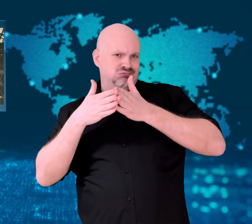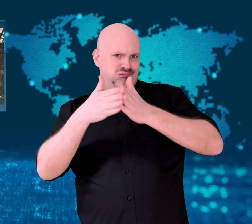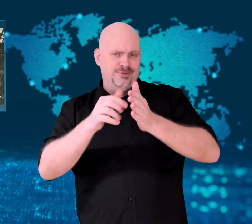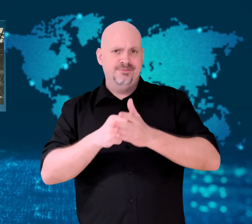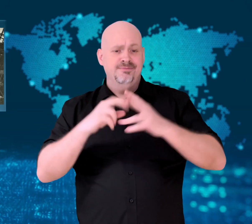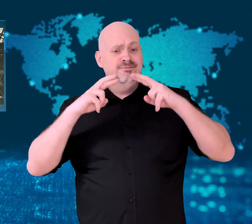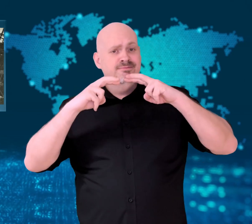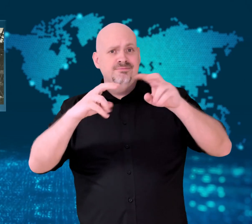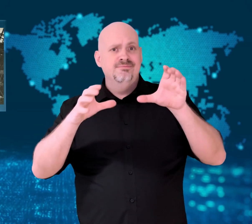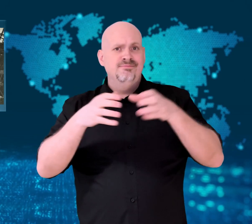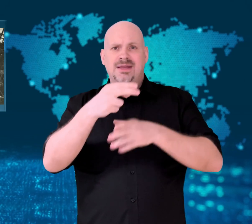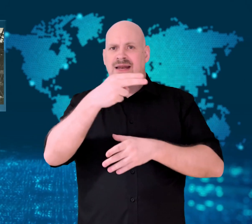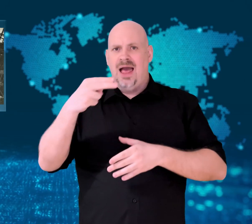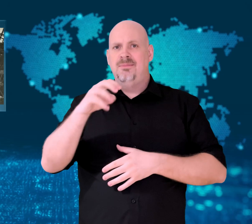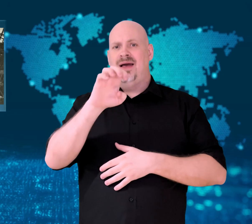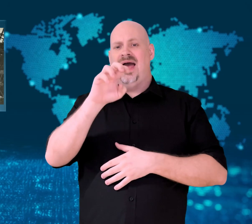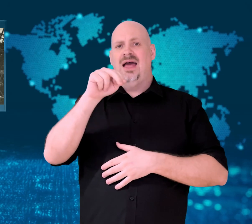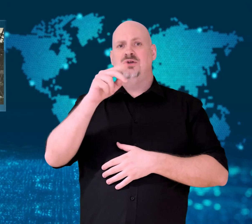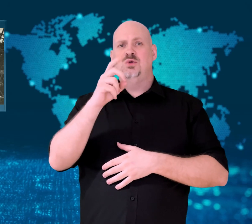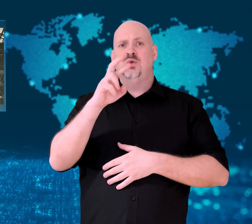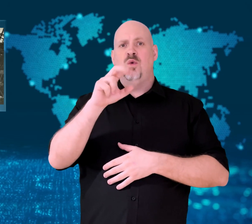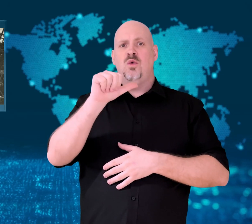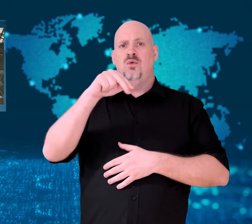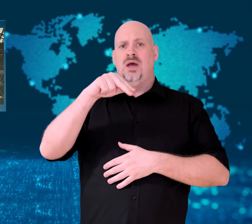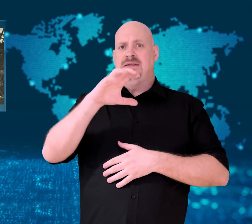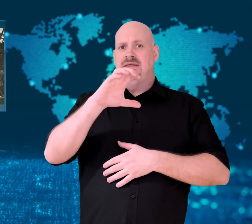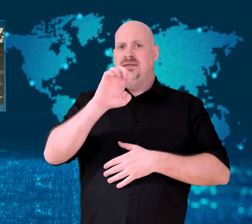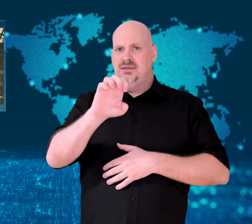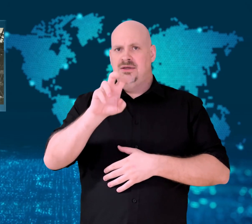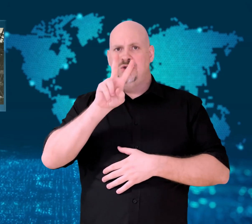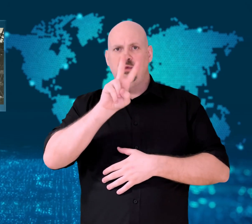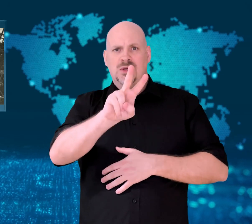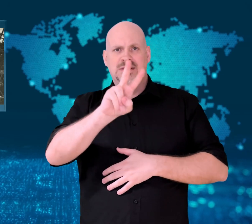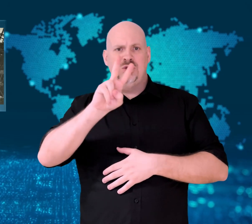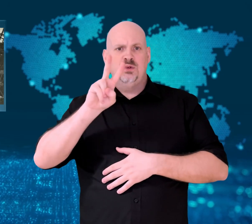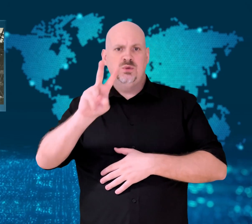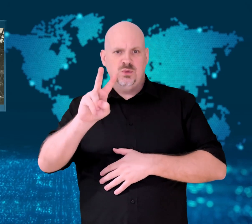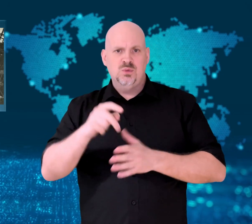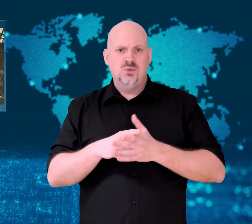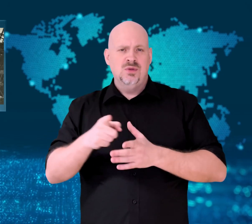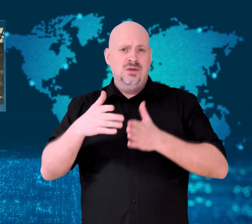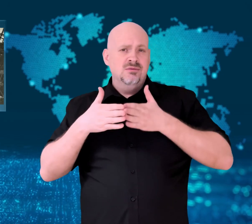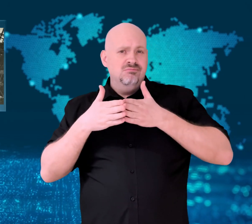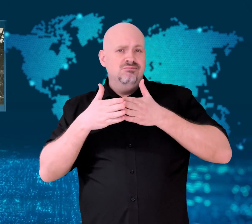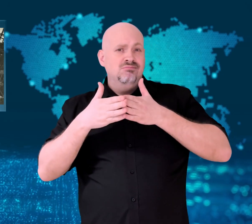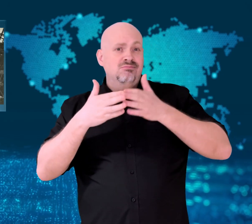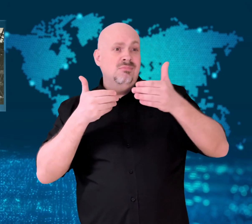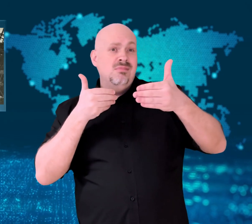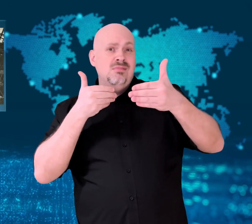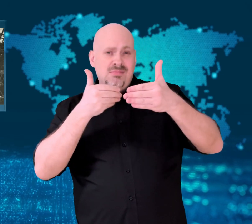traveled through sea ice and freezing temperatures.